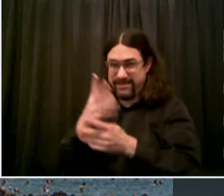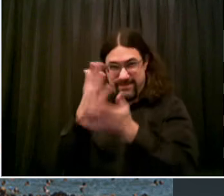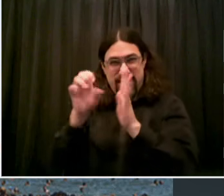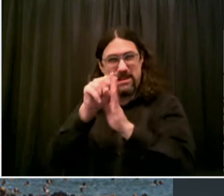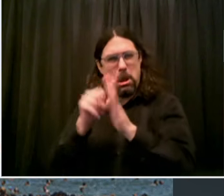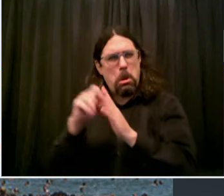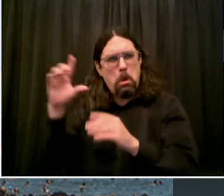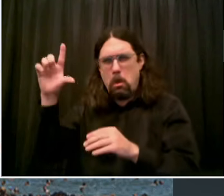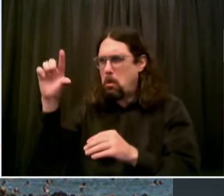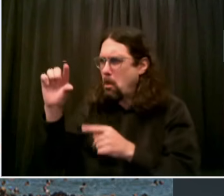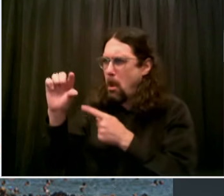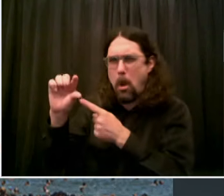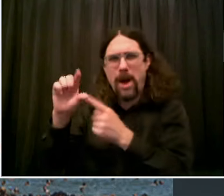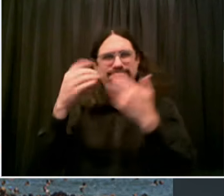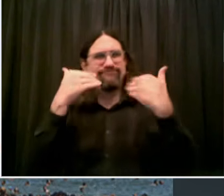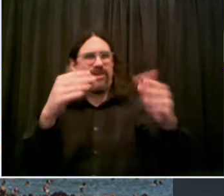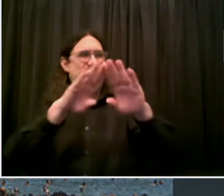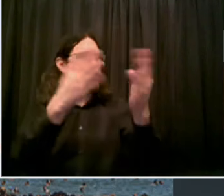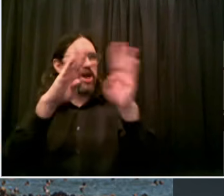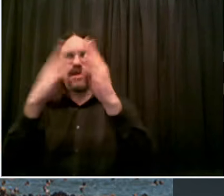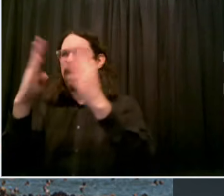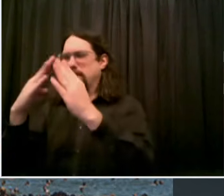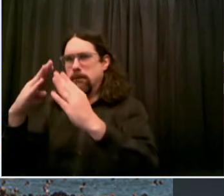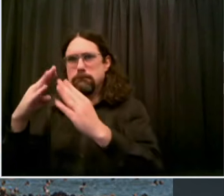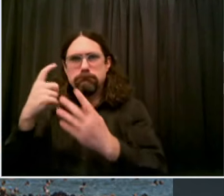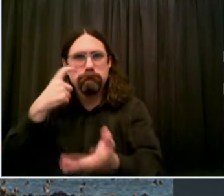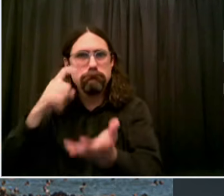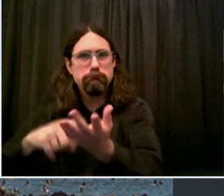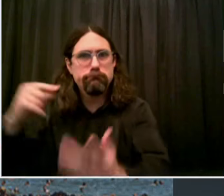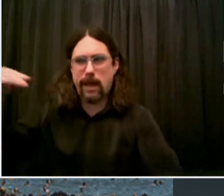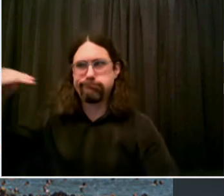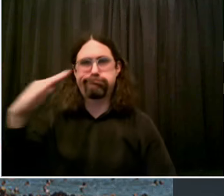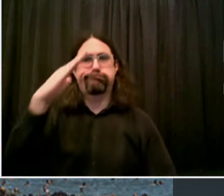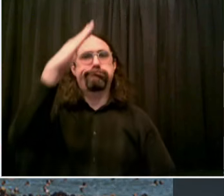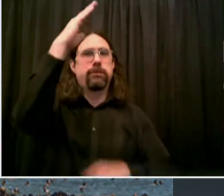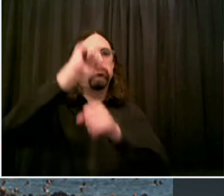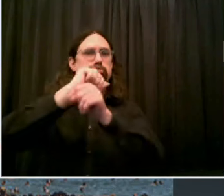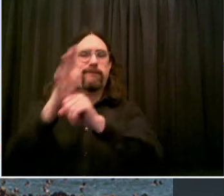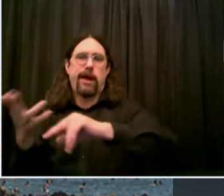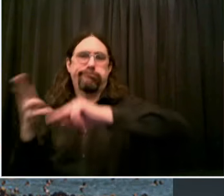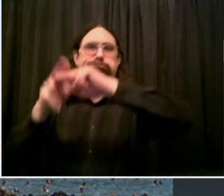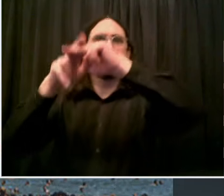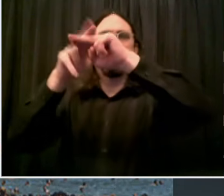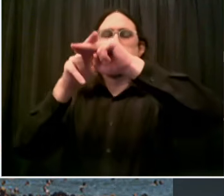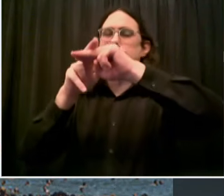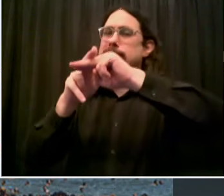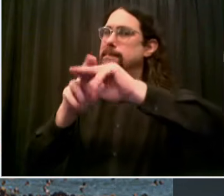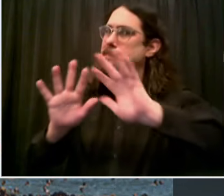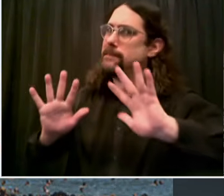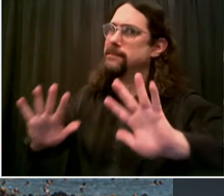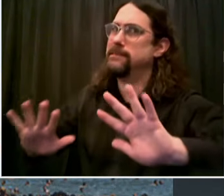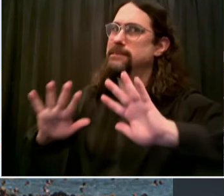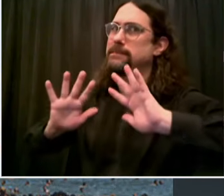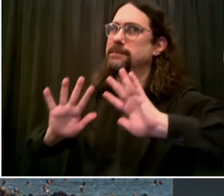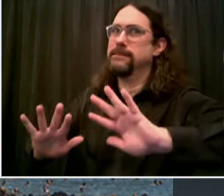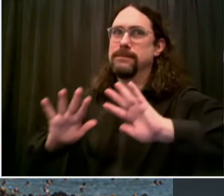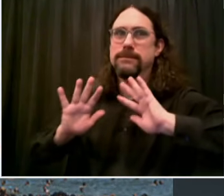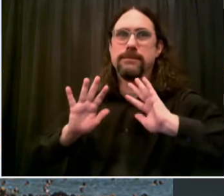THE DISEASE. NO PLACE HAS BEEN HARD HIT THE WAY